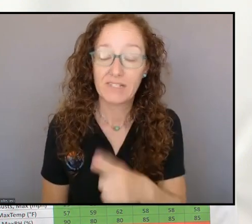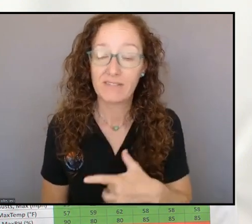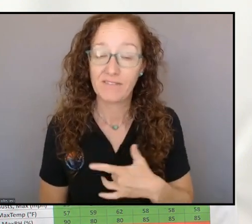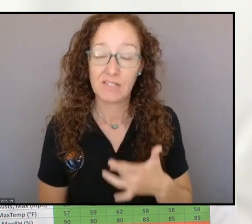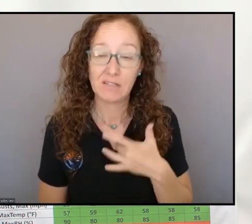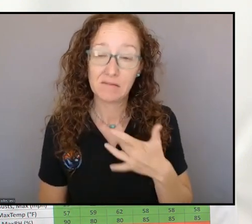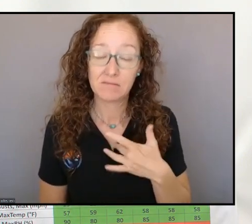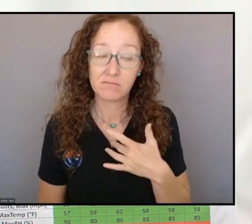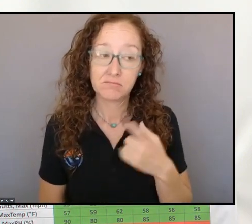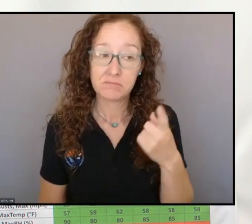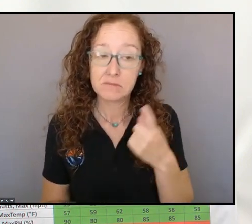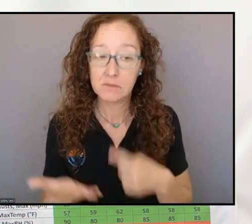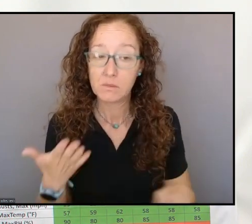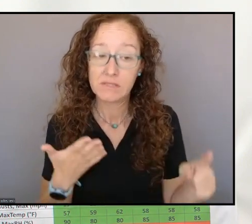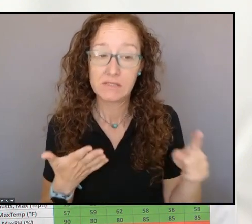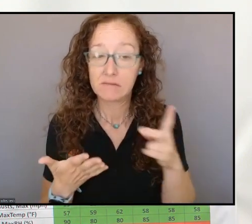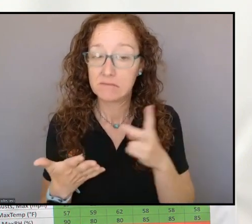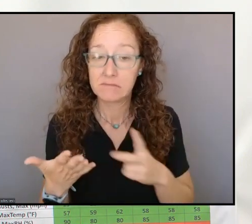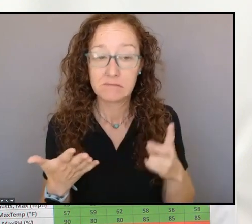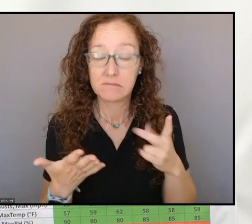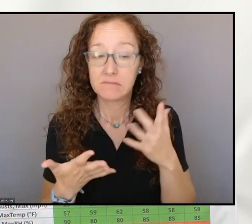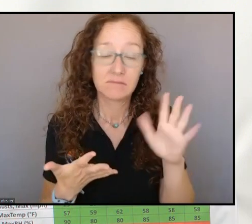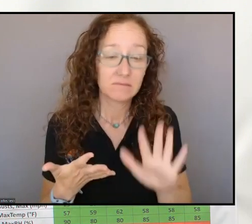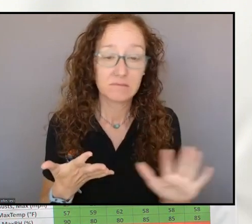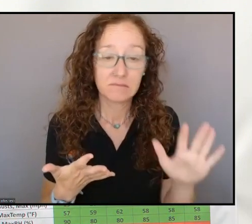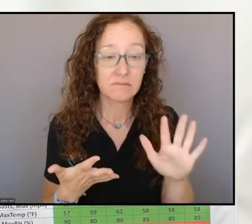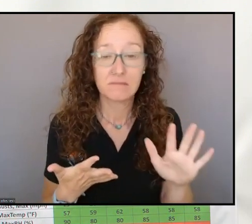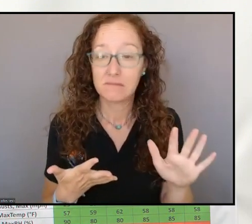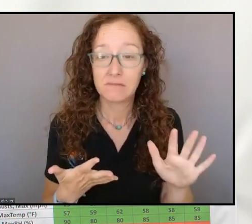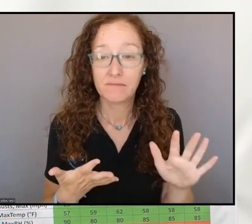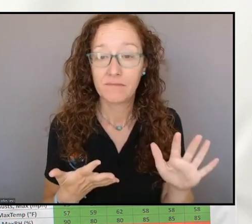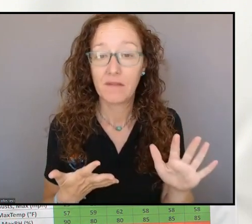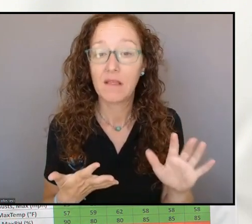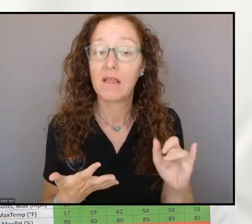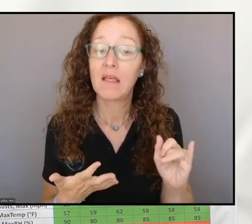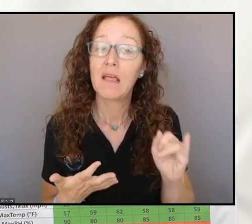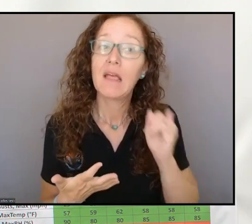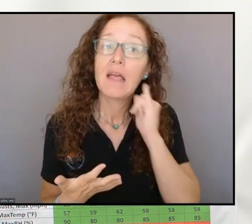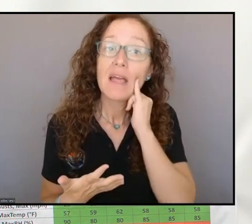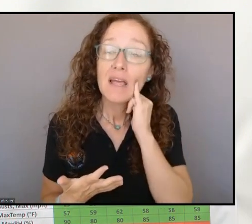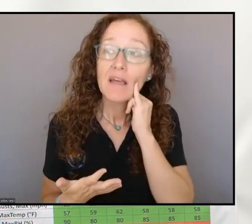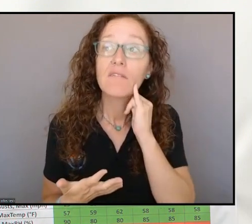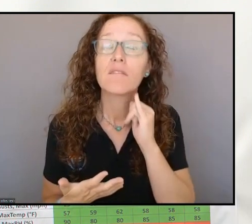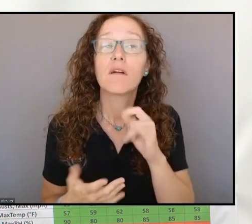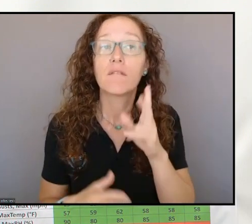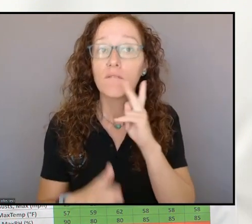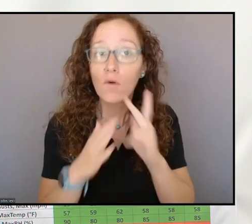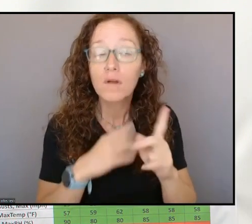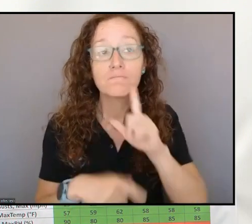it's going to be tricky even if we do get the drying that's forecasted, for crews to be able to do a whole lot of real